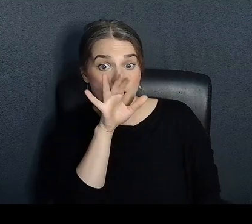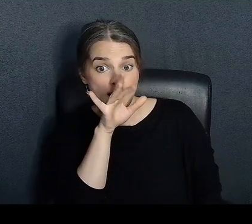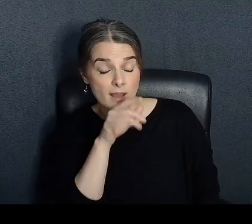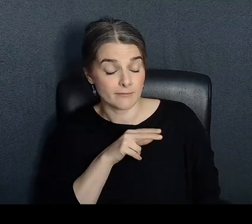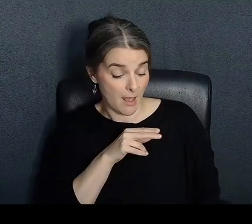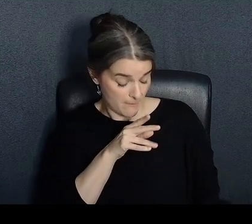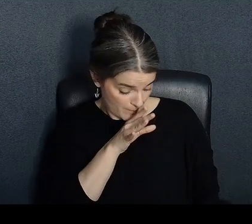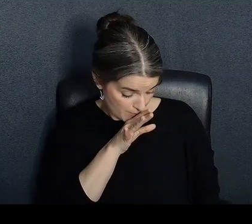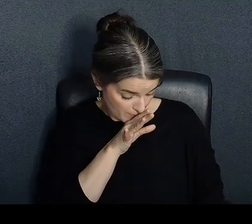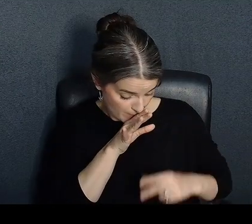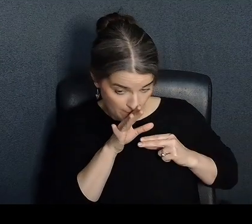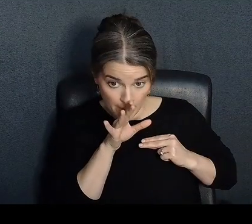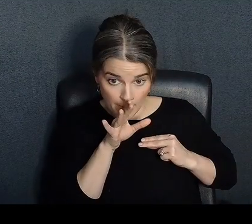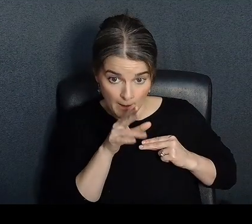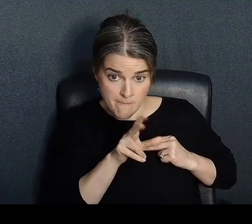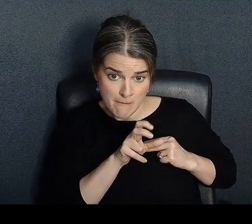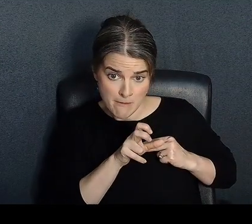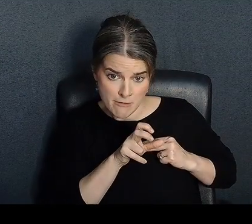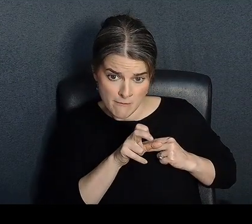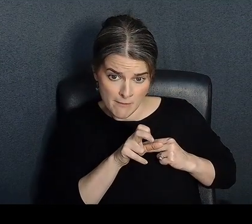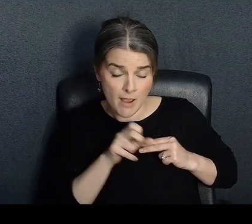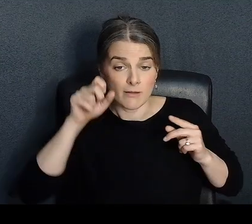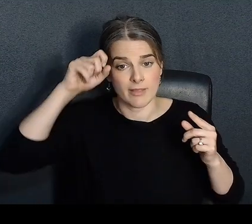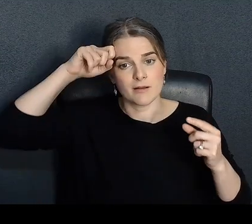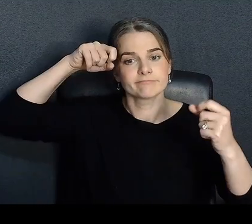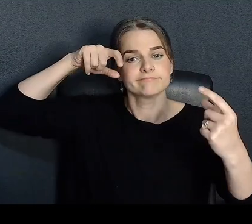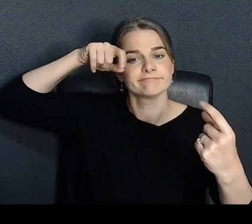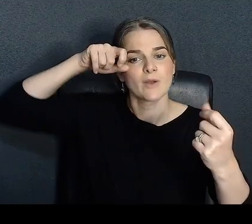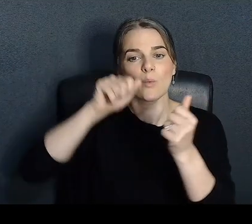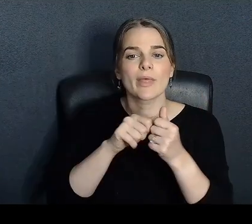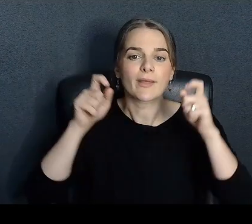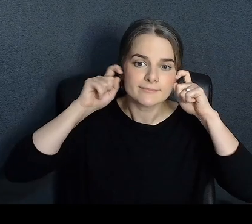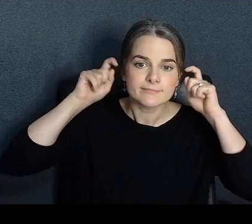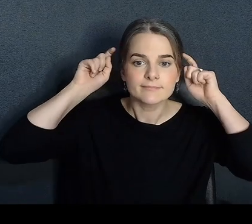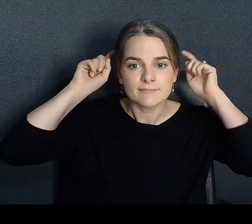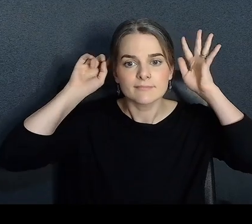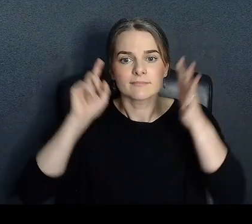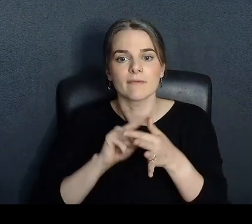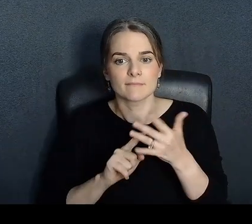So these devices are usually rechargeable batteries.